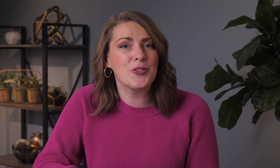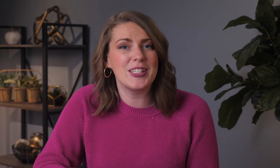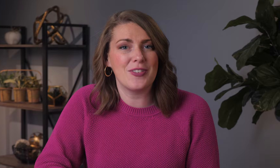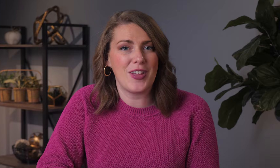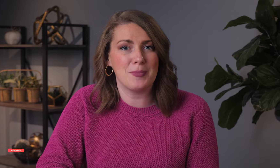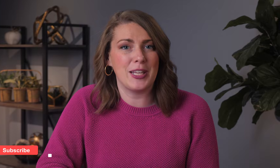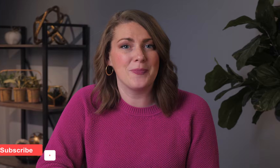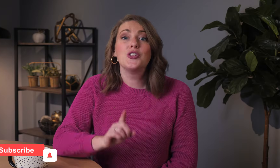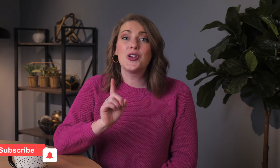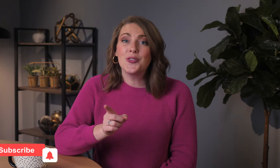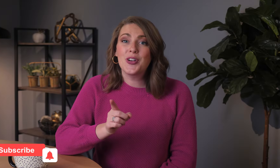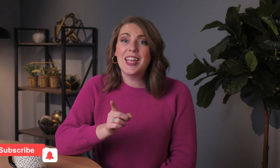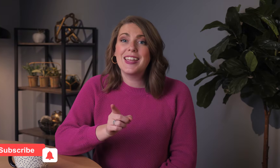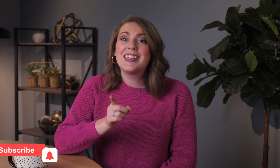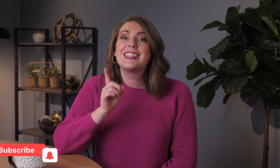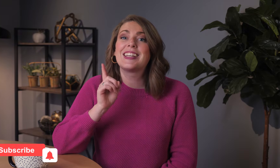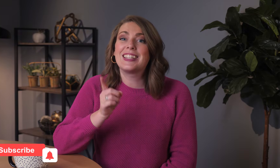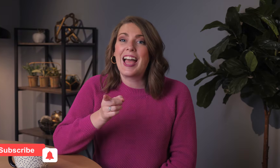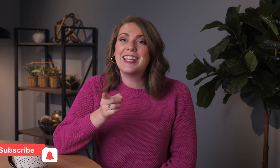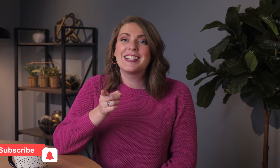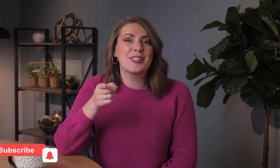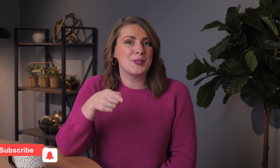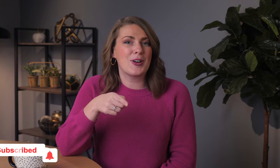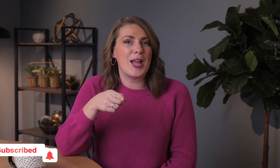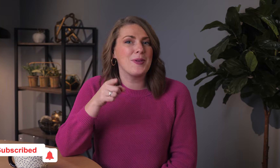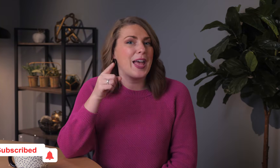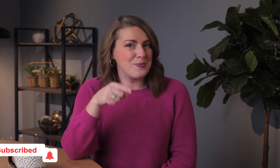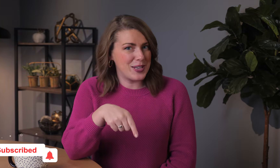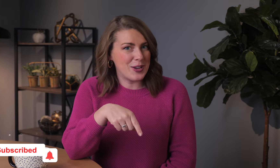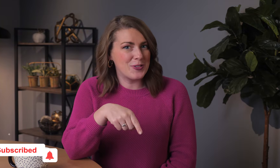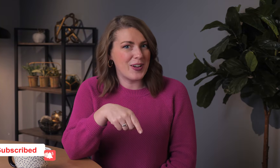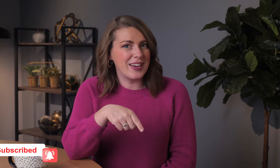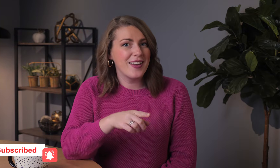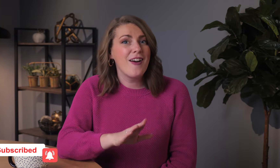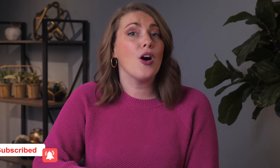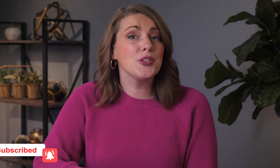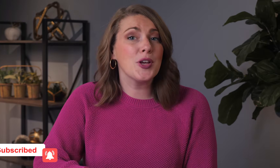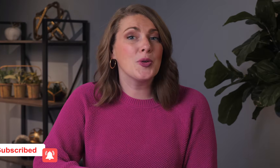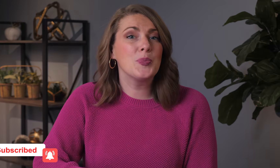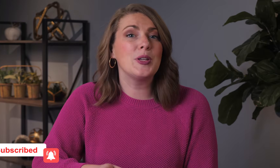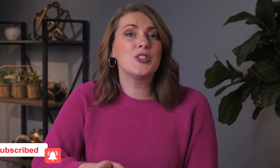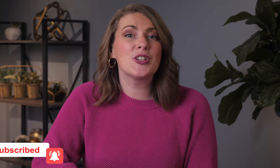friends and family. Don't forget to like, subscribe, and be notified. Also be sure to